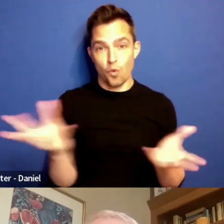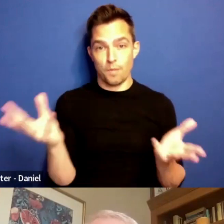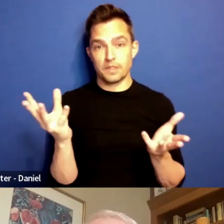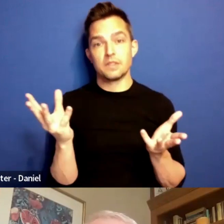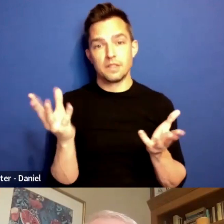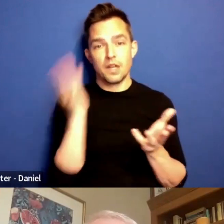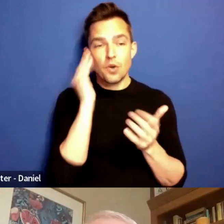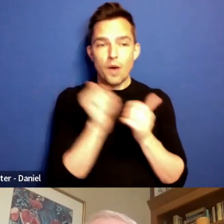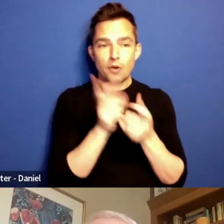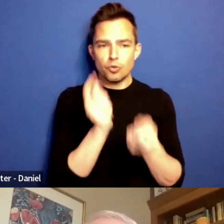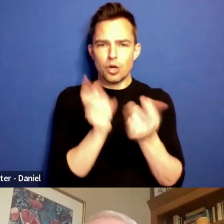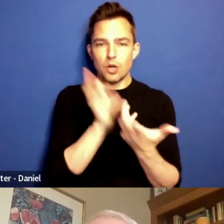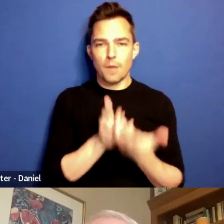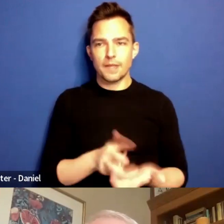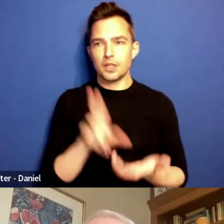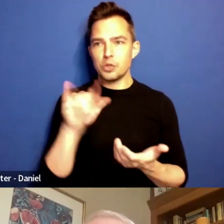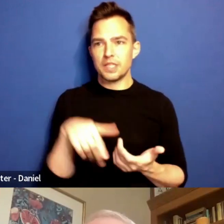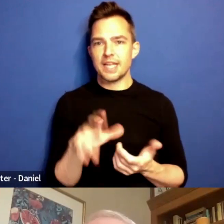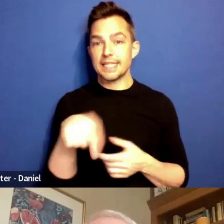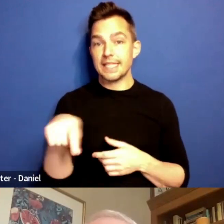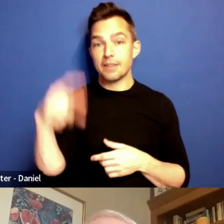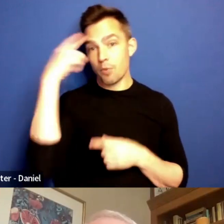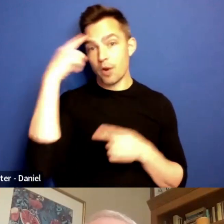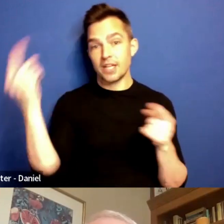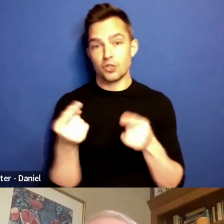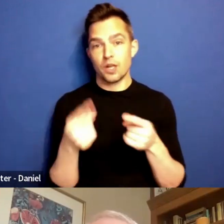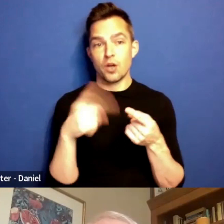accommodate the unique needs of brain injury when they're serving someone. Judy Dettmer: Great, thank you.